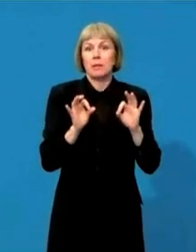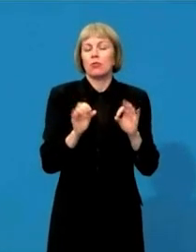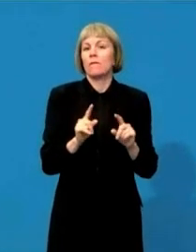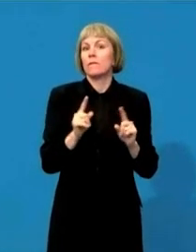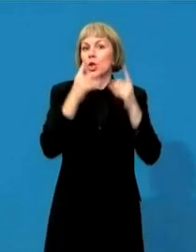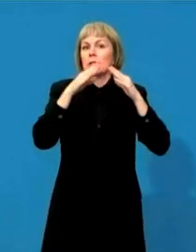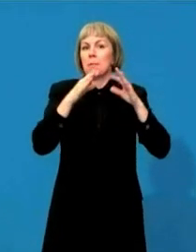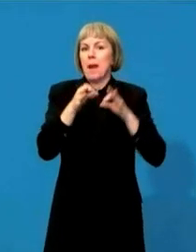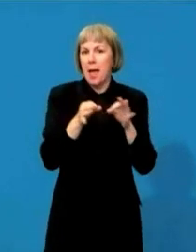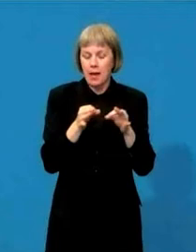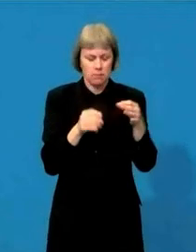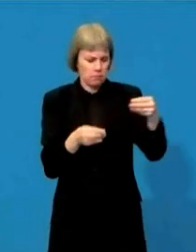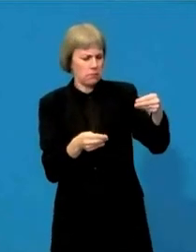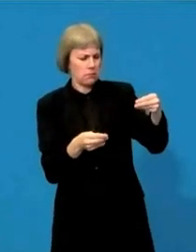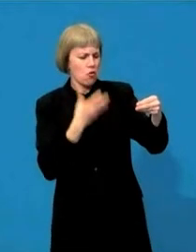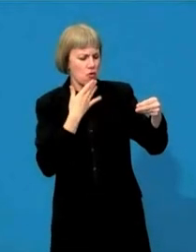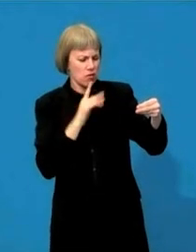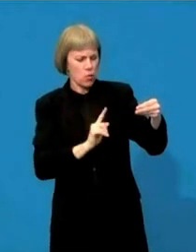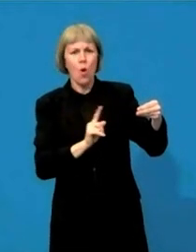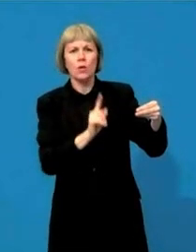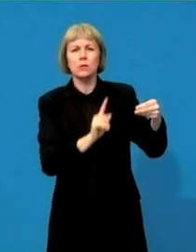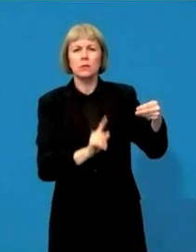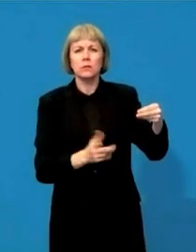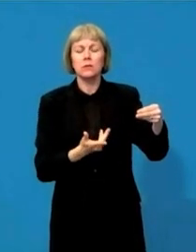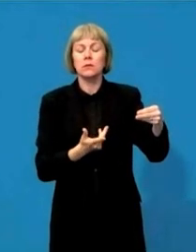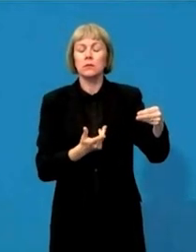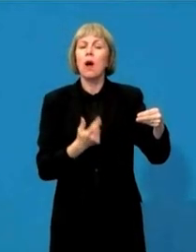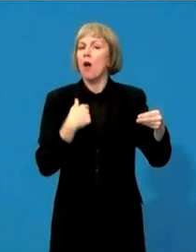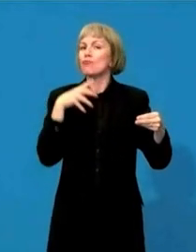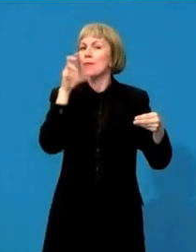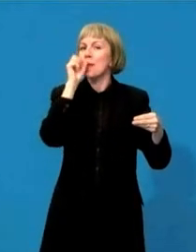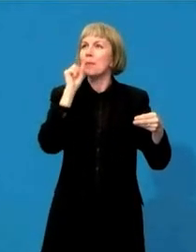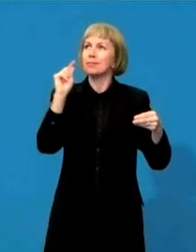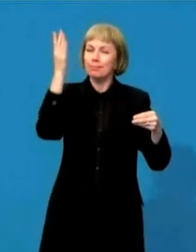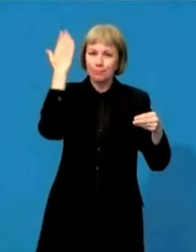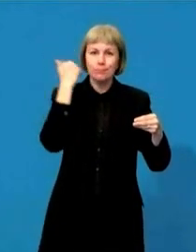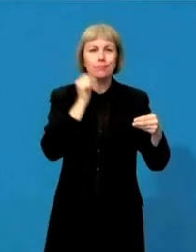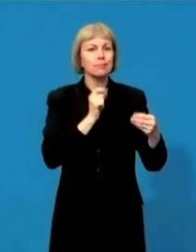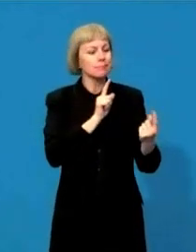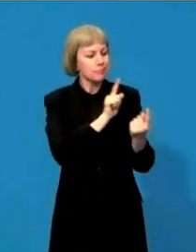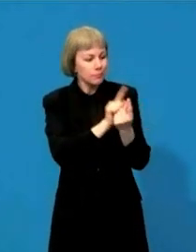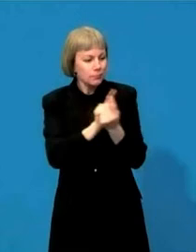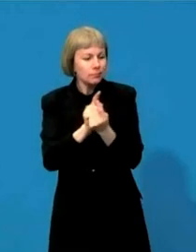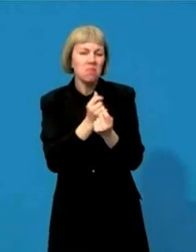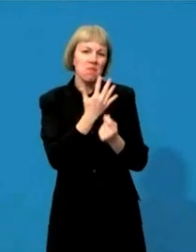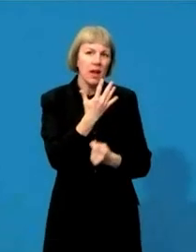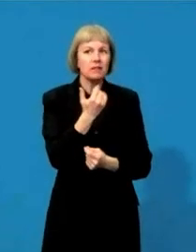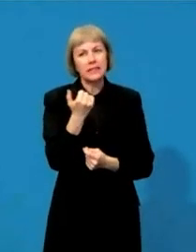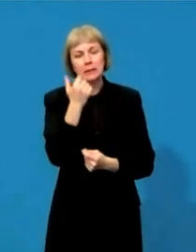I know there with were five or six people I sat with and in the first planning meeting they said, "So, we will give you this much but then you will get connected to a support